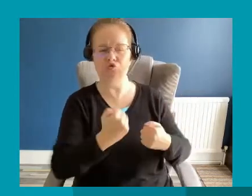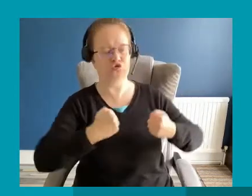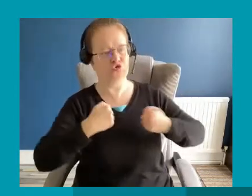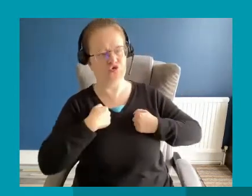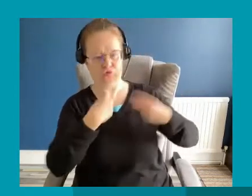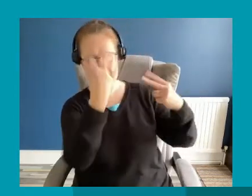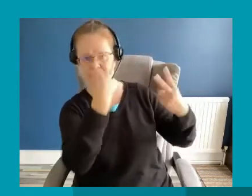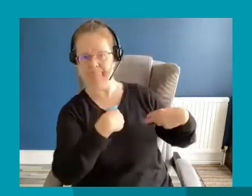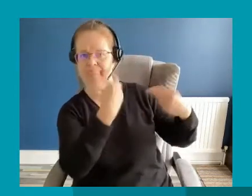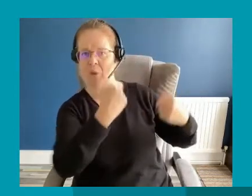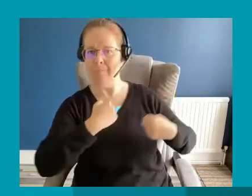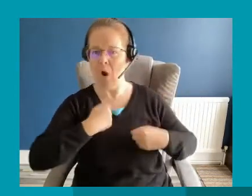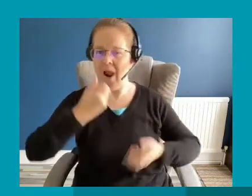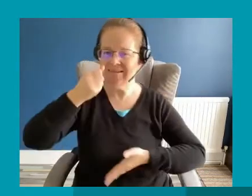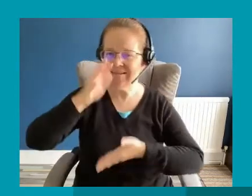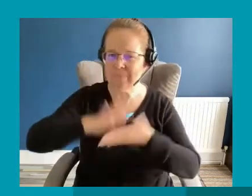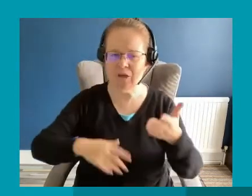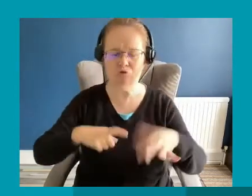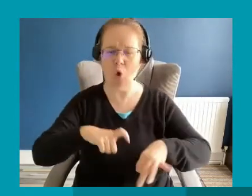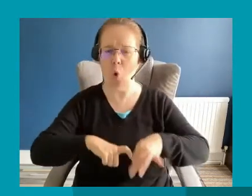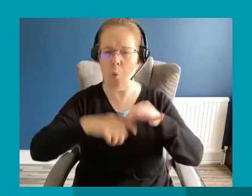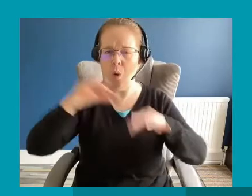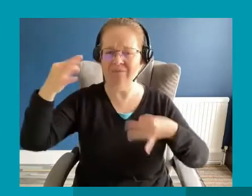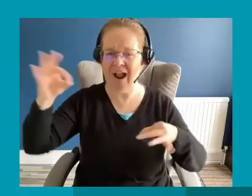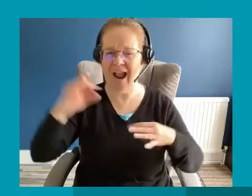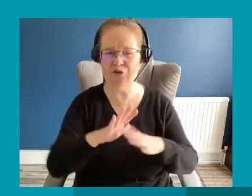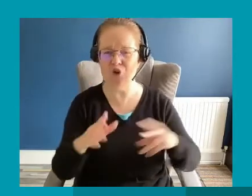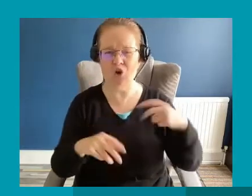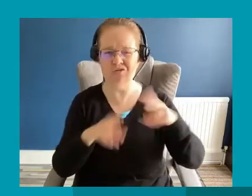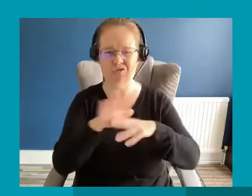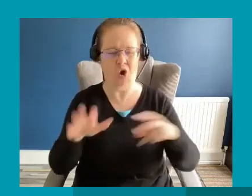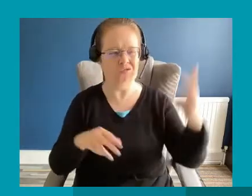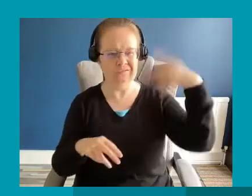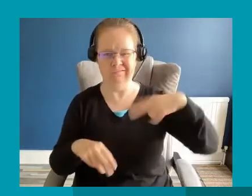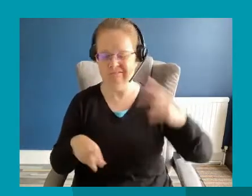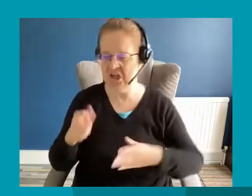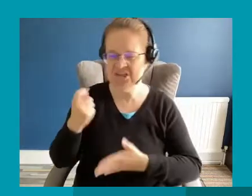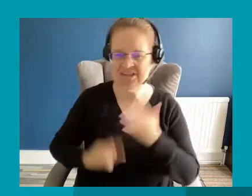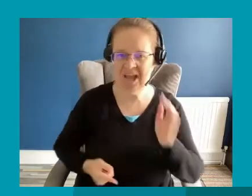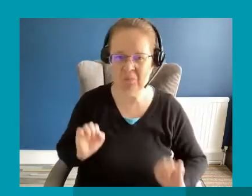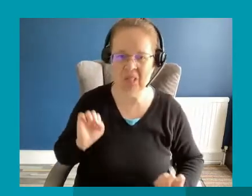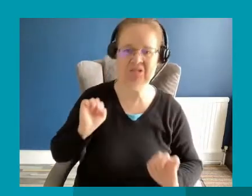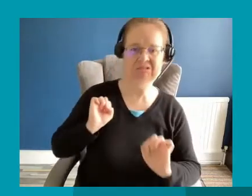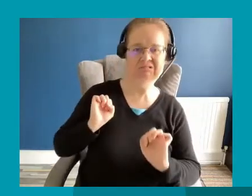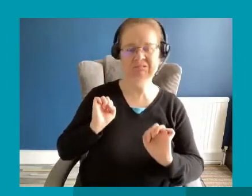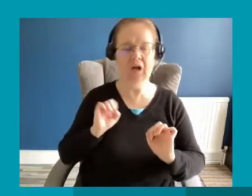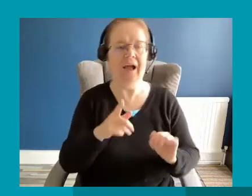my qualifications and rather... You know I, it's difficult, wasn't it? But then I finally got given an